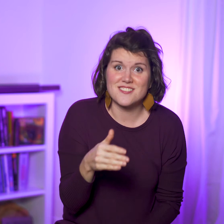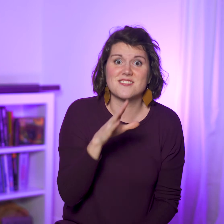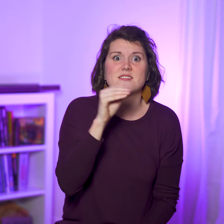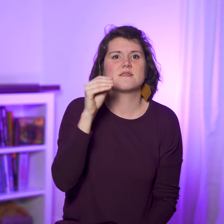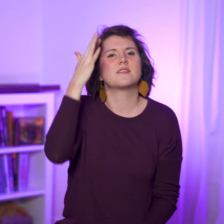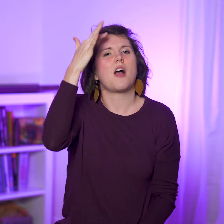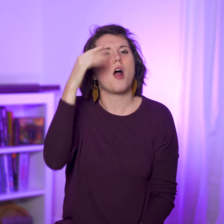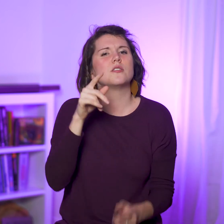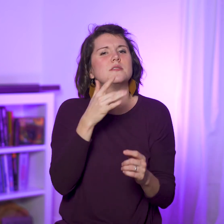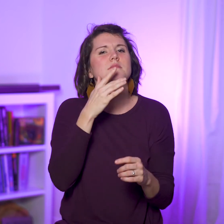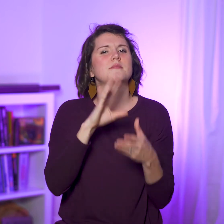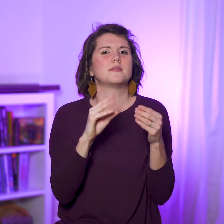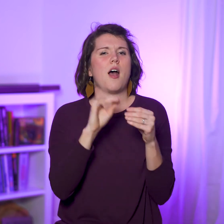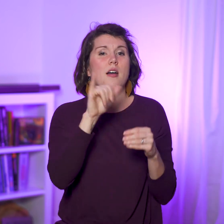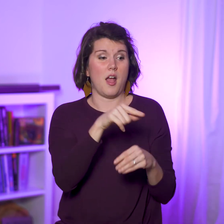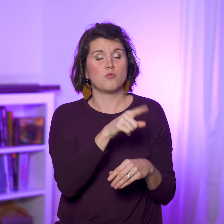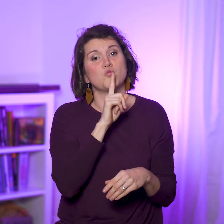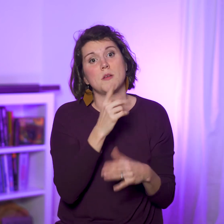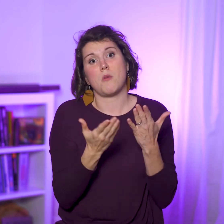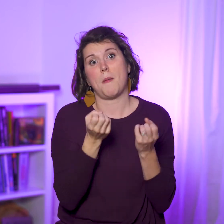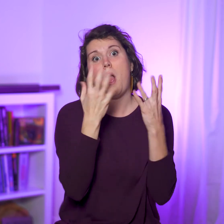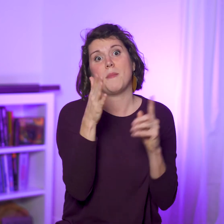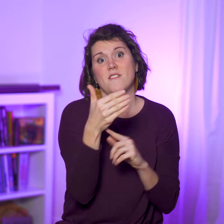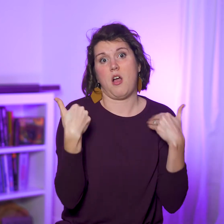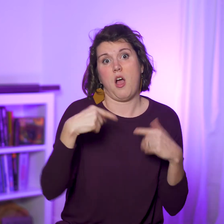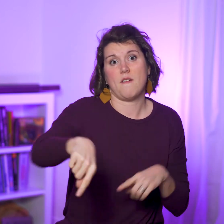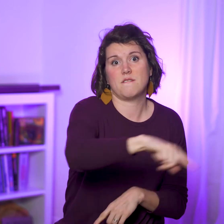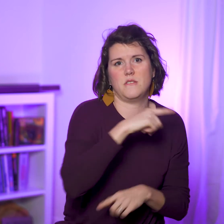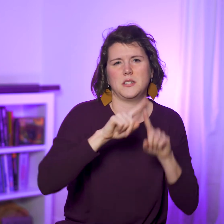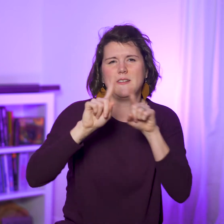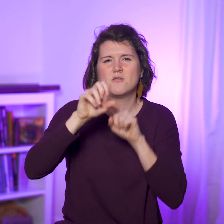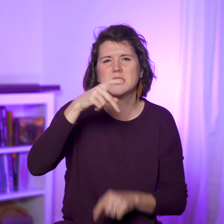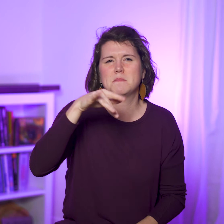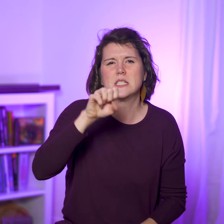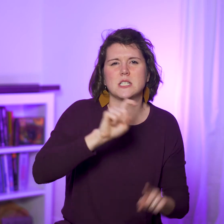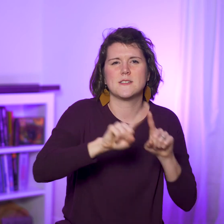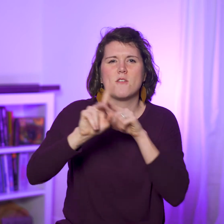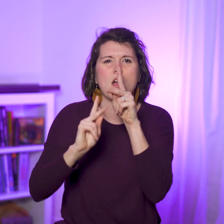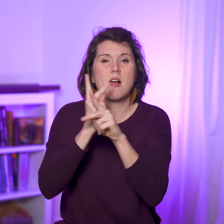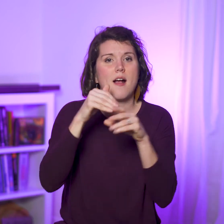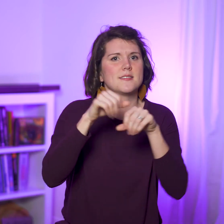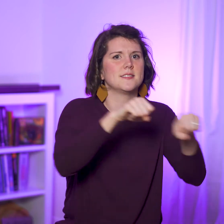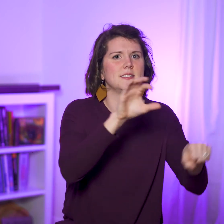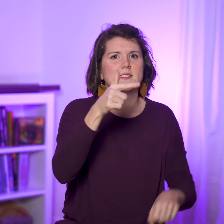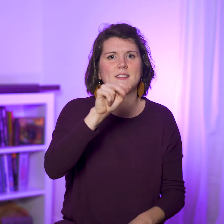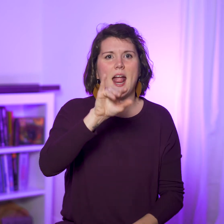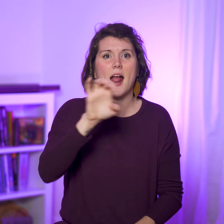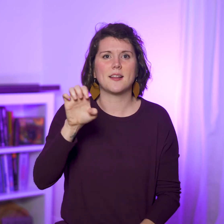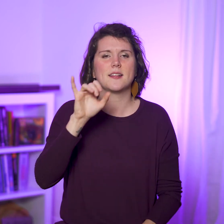Scholars say that’s how many species of fish are in the Sea of Galilee,